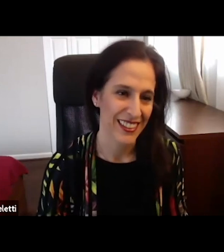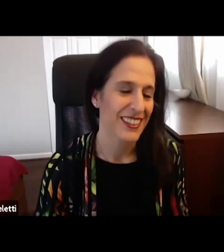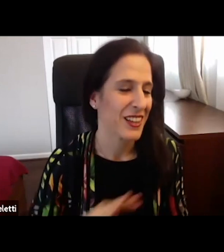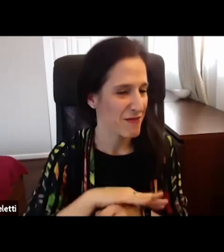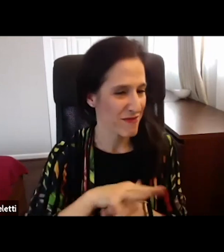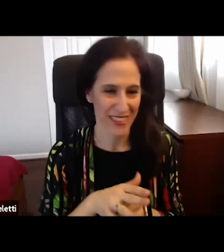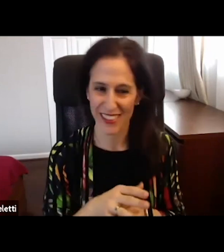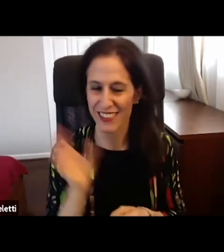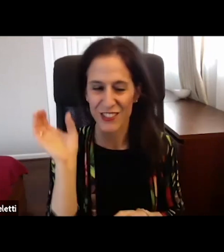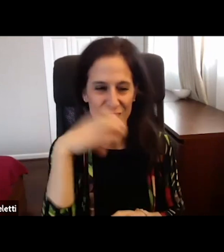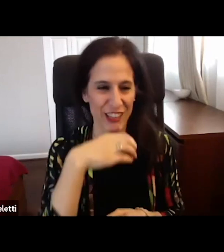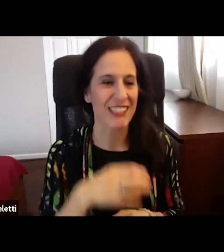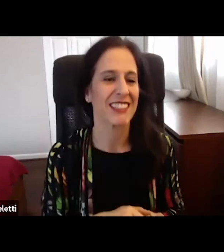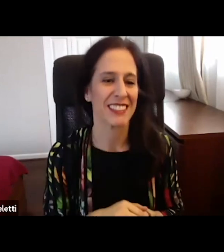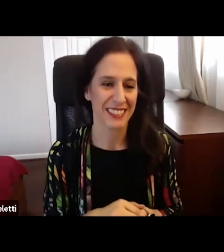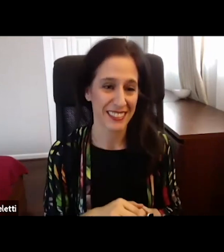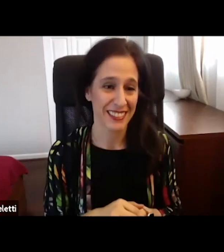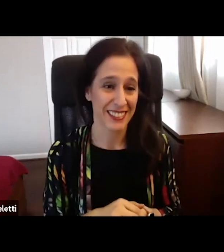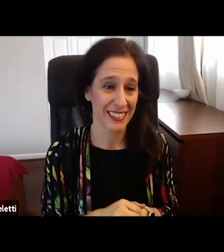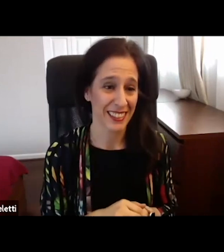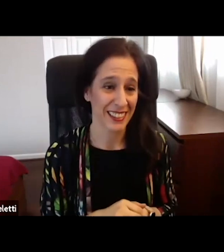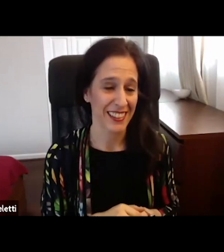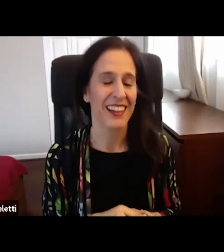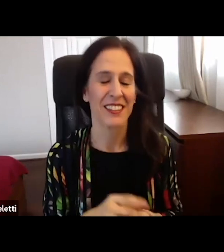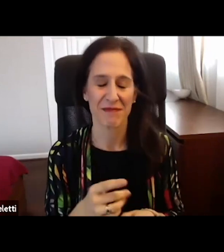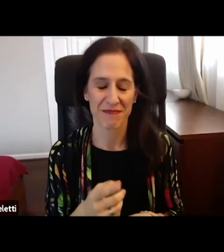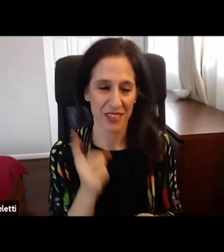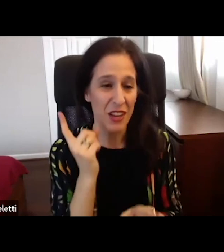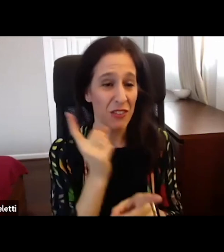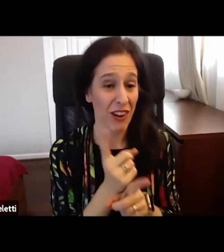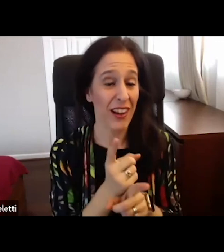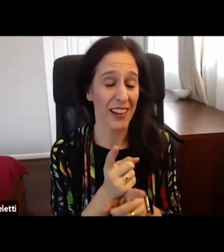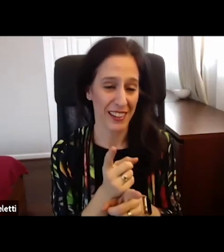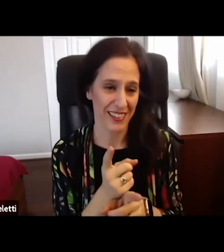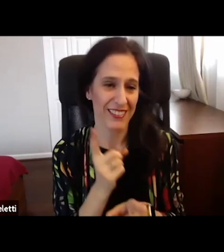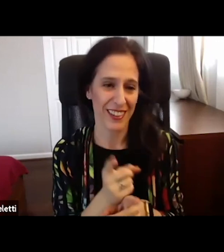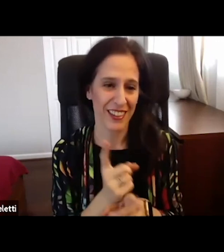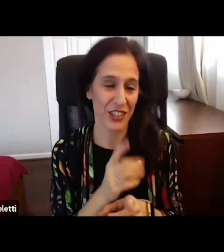really left new zealand actually for the last couple of years so uh right right your country is